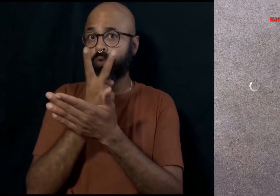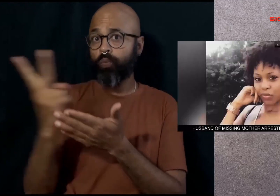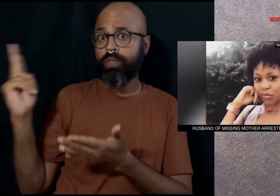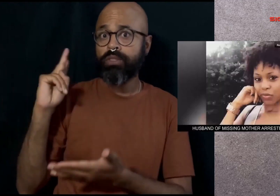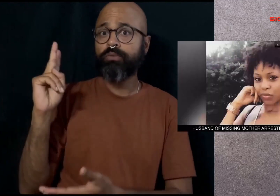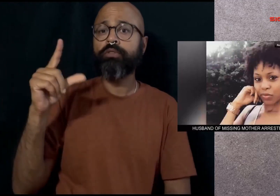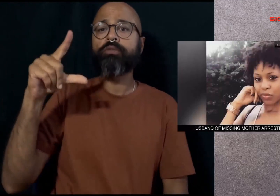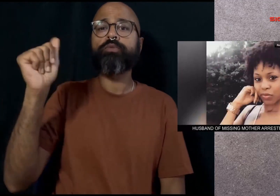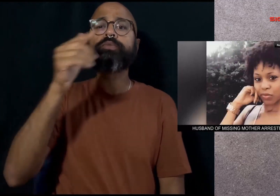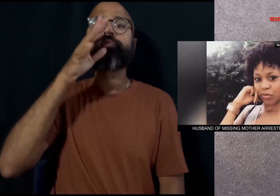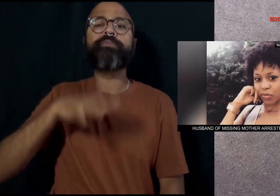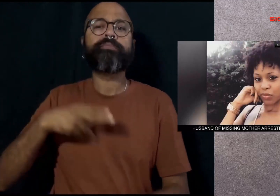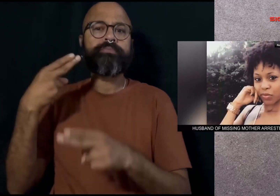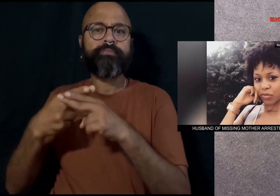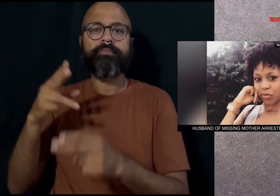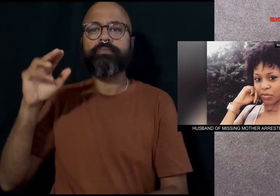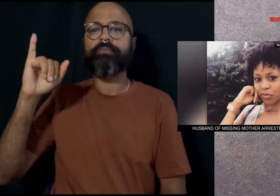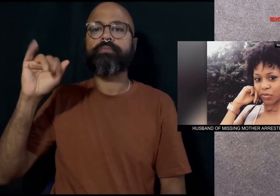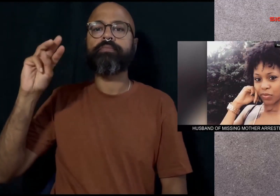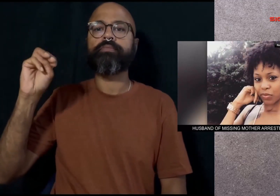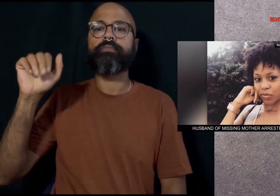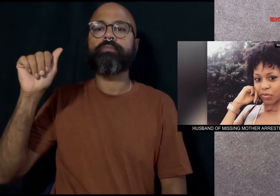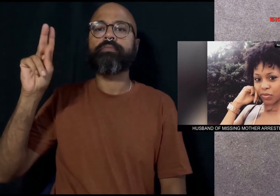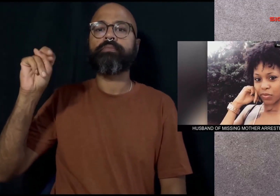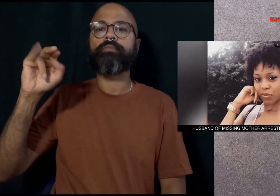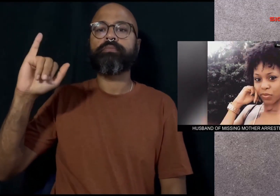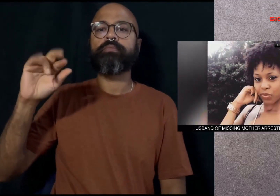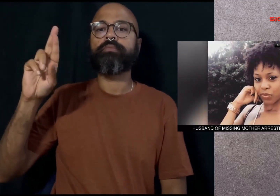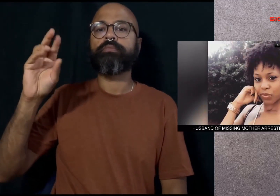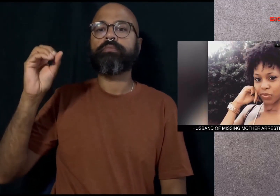Two weeks ago, a Georgia woman named Imani Roberson went missing.